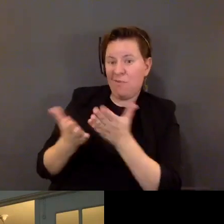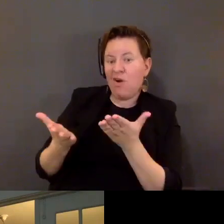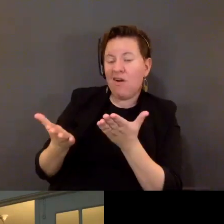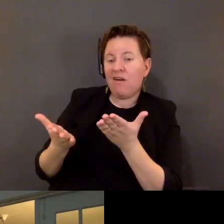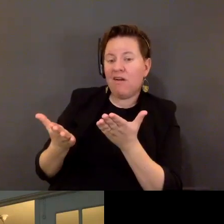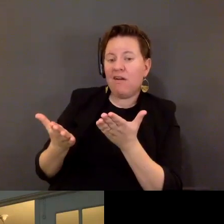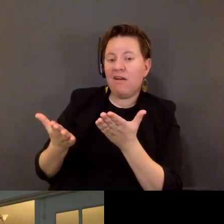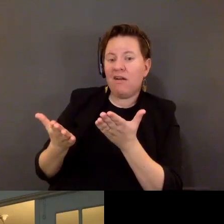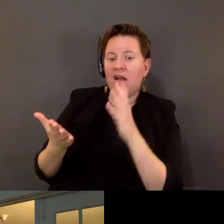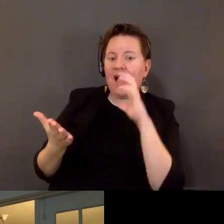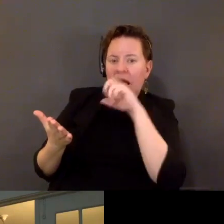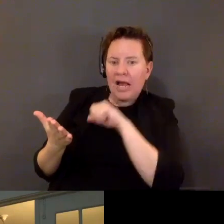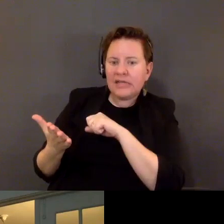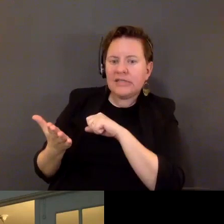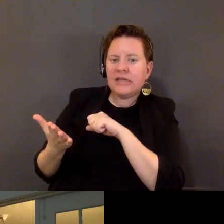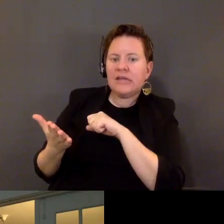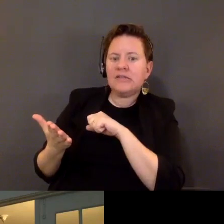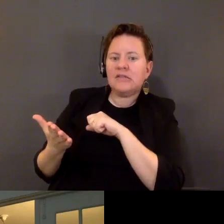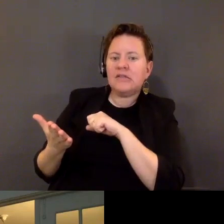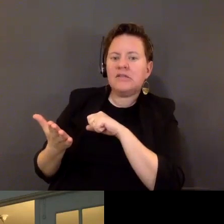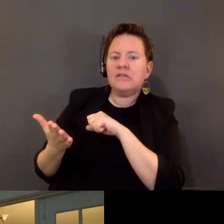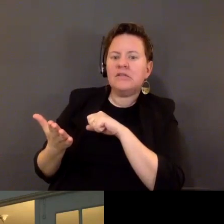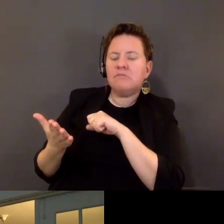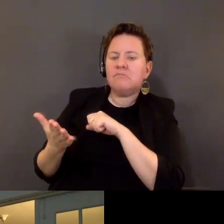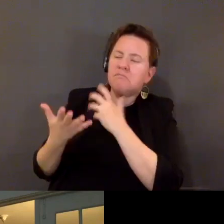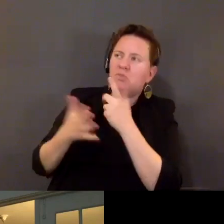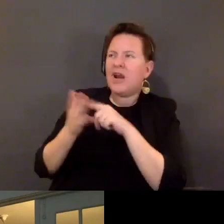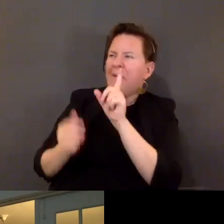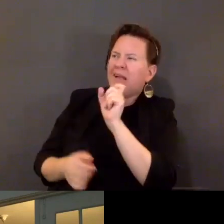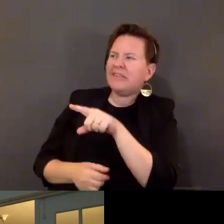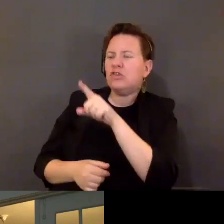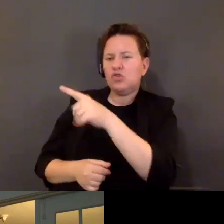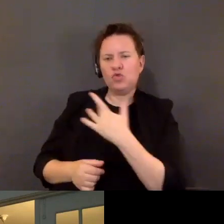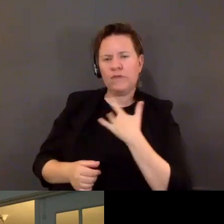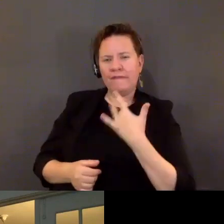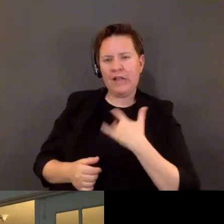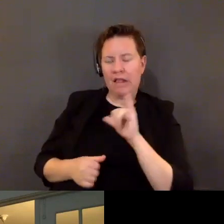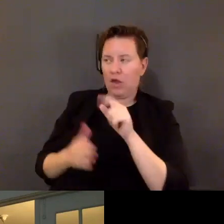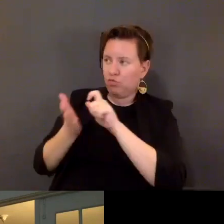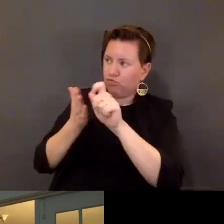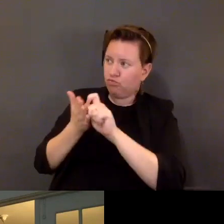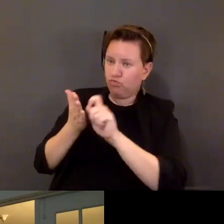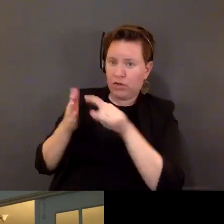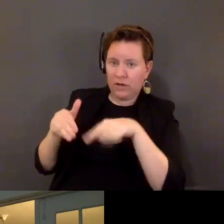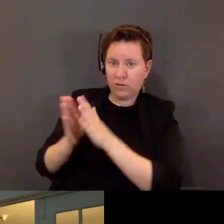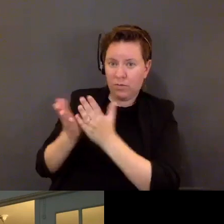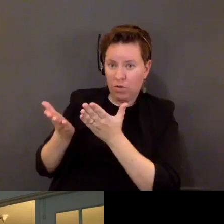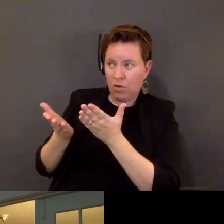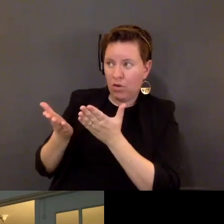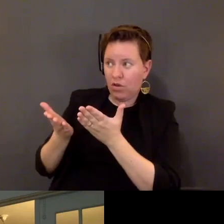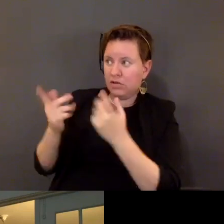i guess what i'm asking as a question is do you feel like writing this book has changed